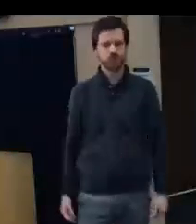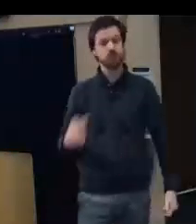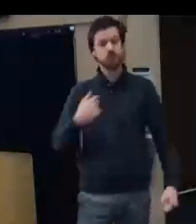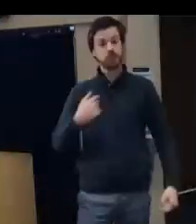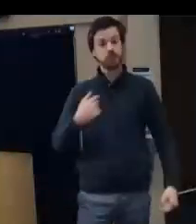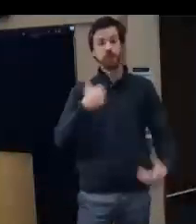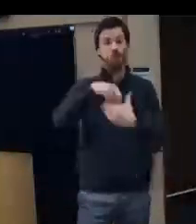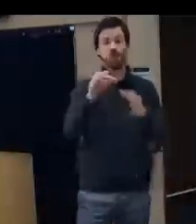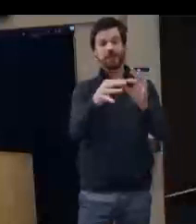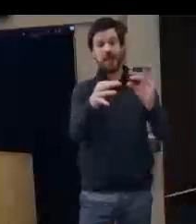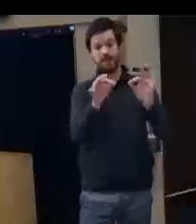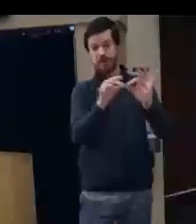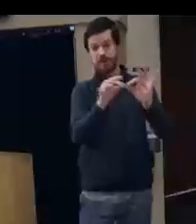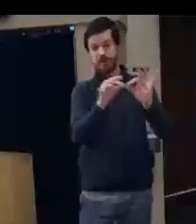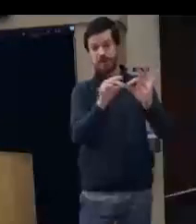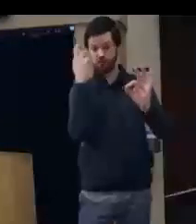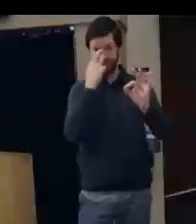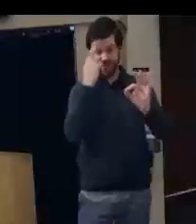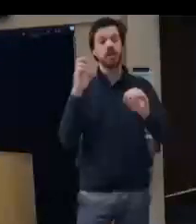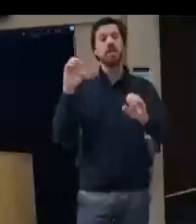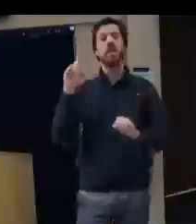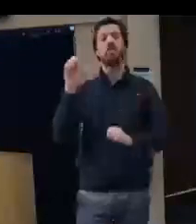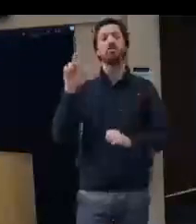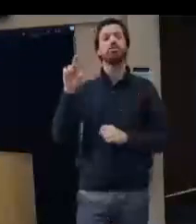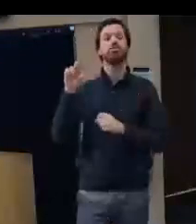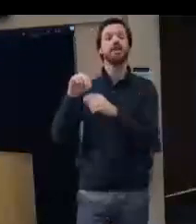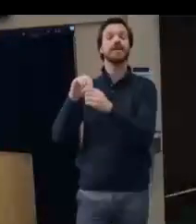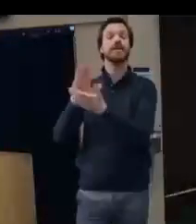this statement in our paper because the editor of the journal said you know doesn't this have